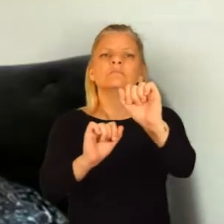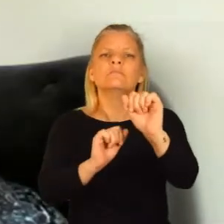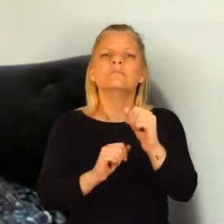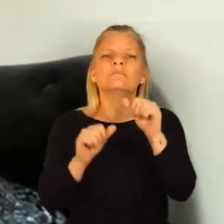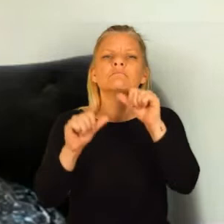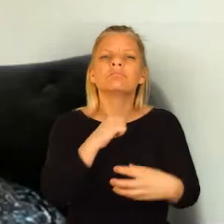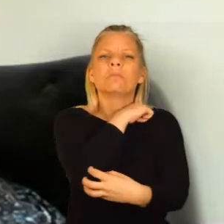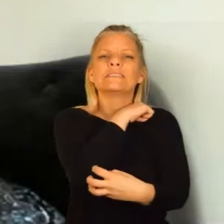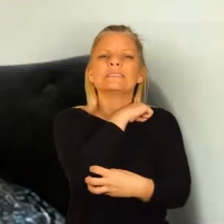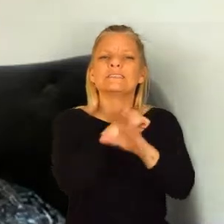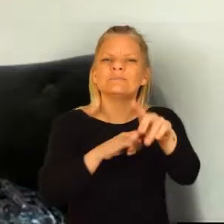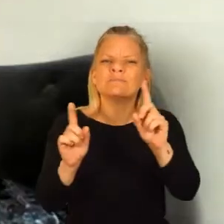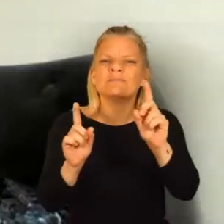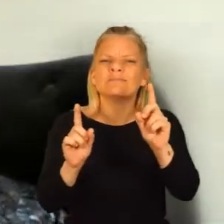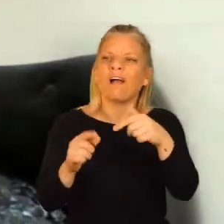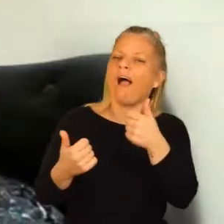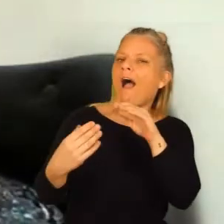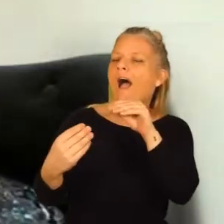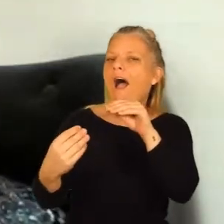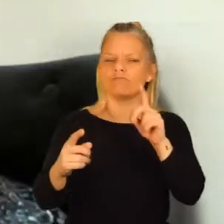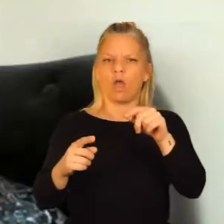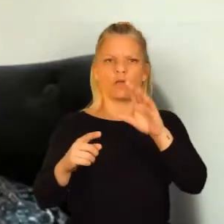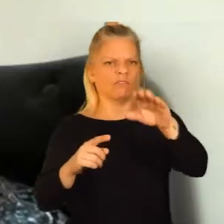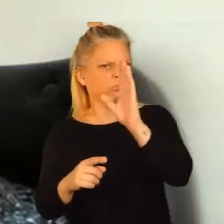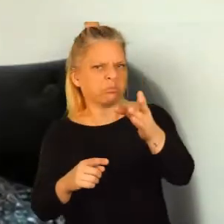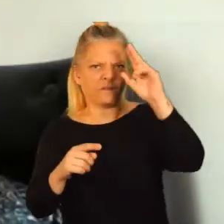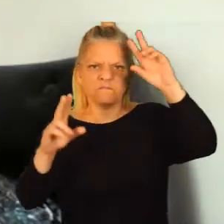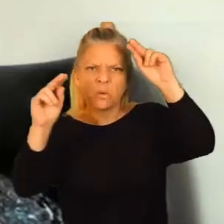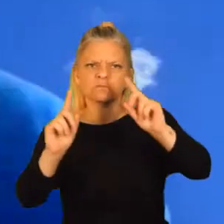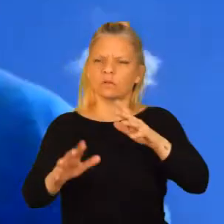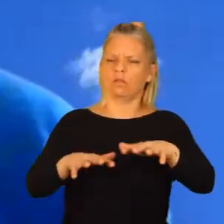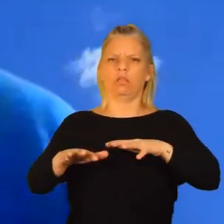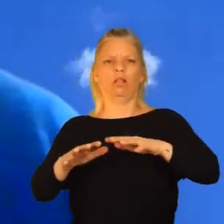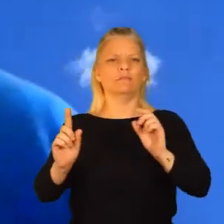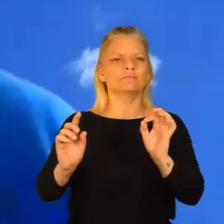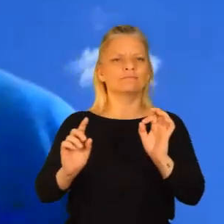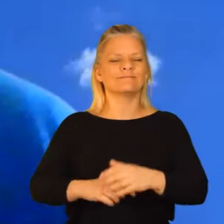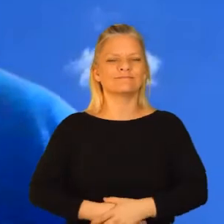break halfway through or at the beginning or the end where people can just chill. And like for